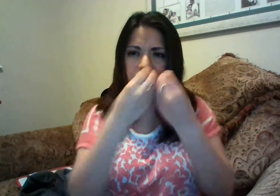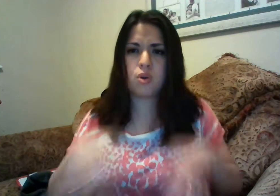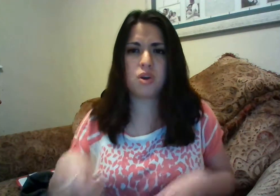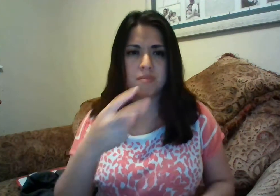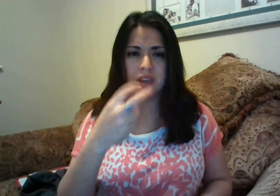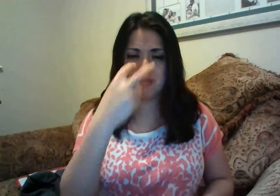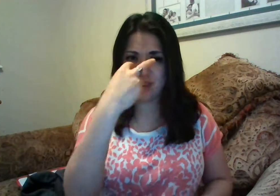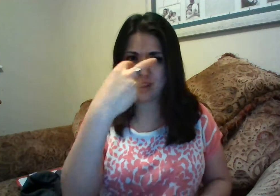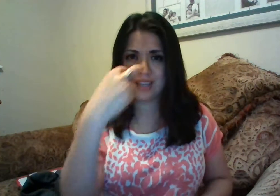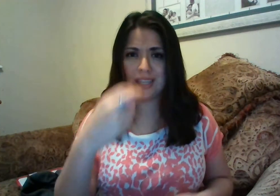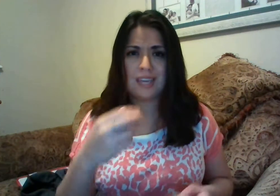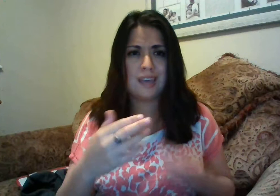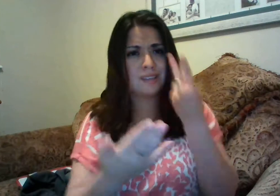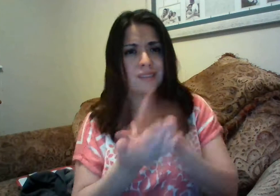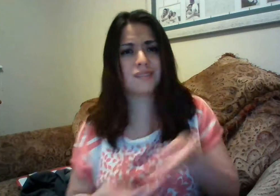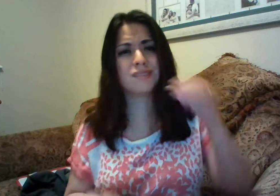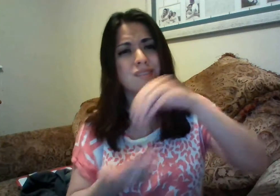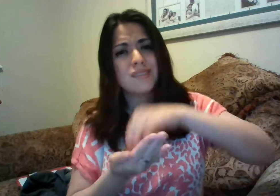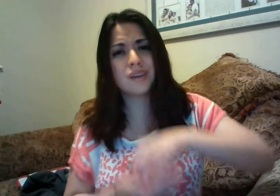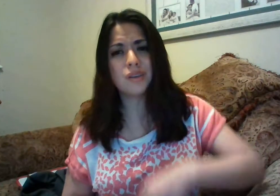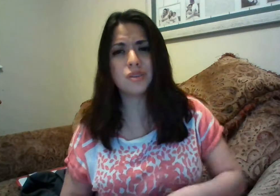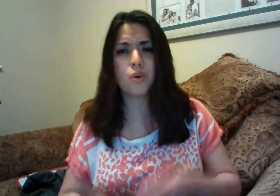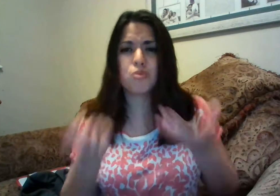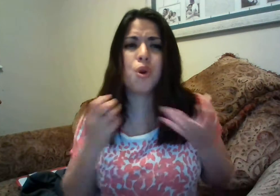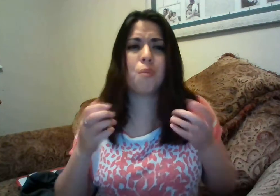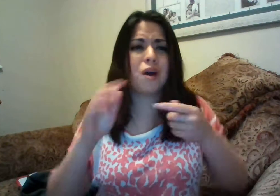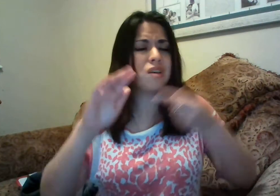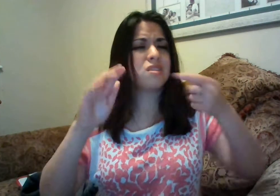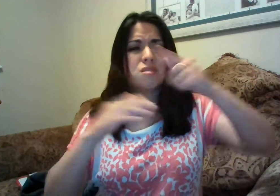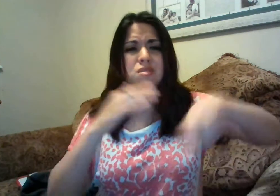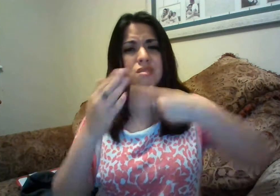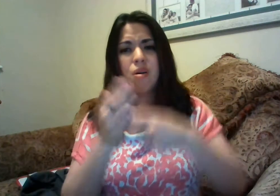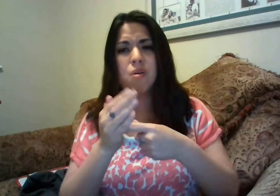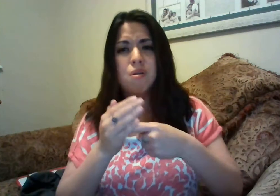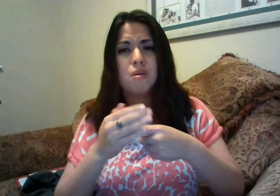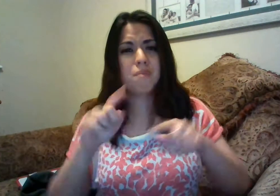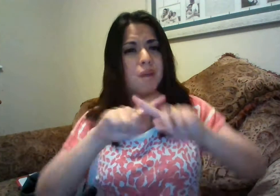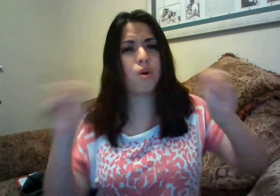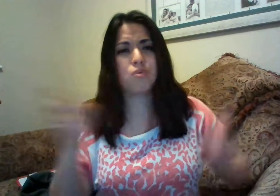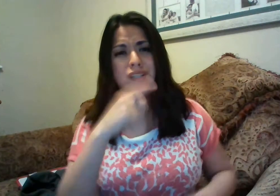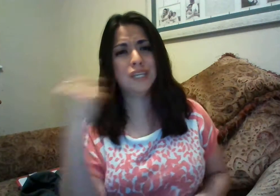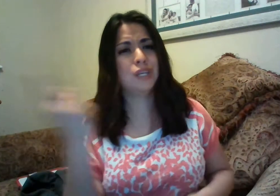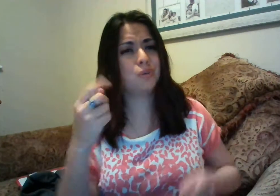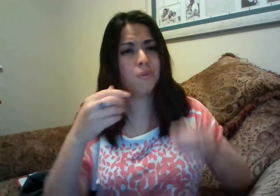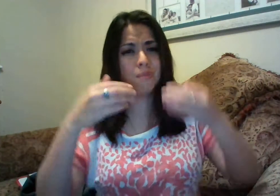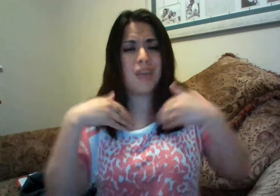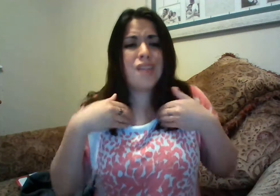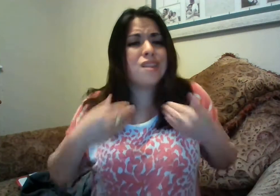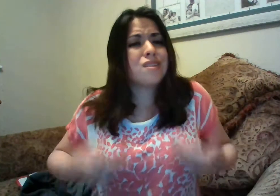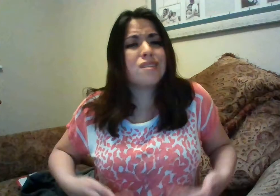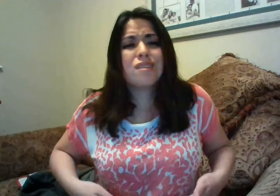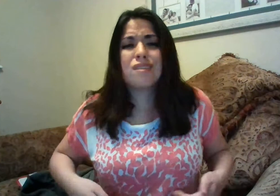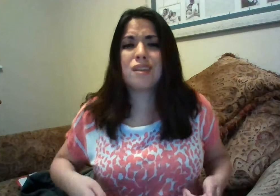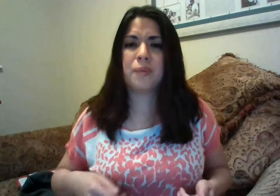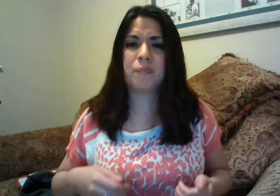Who watched me fall again I wanna be a role model But I'm only human